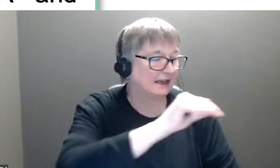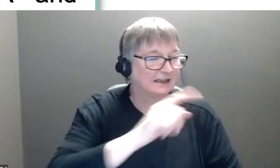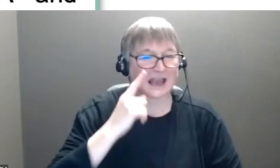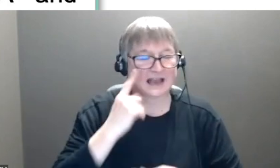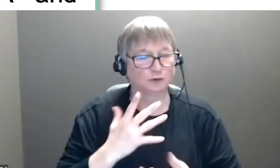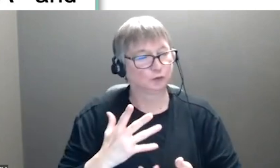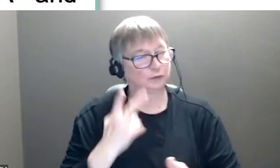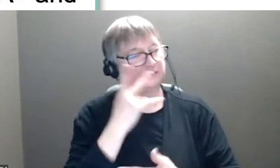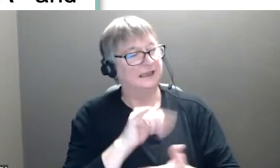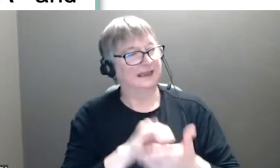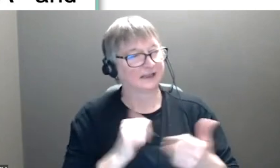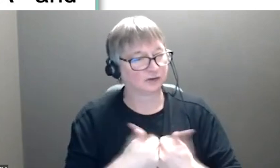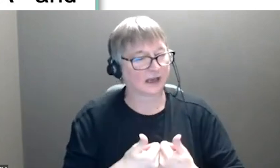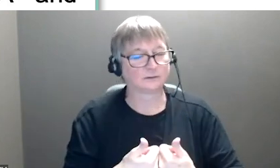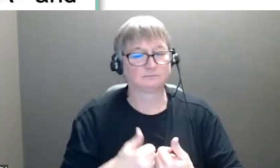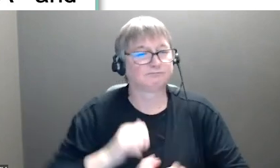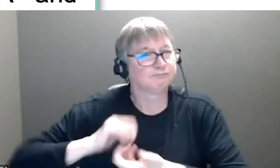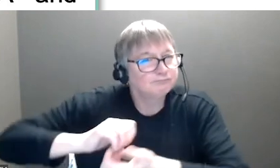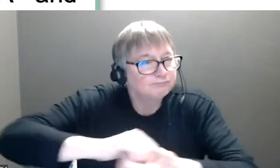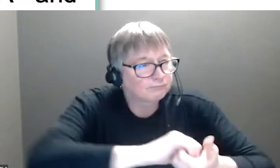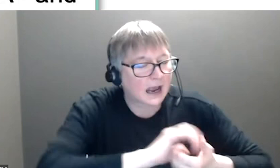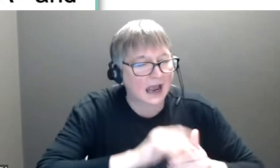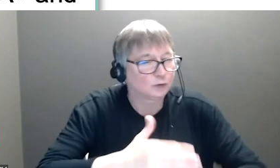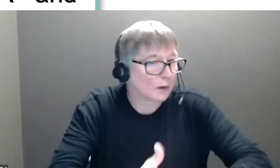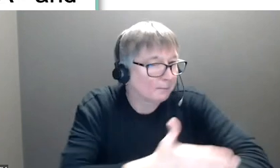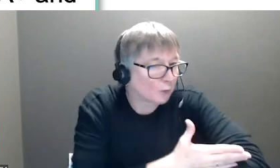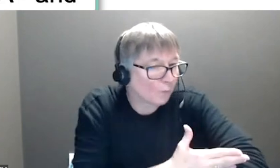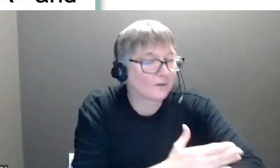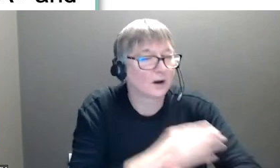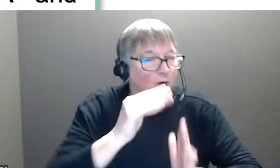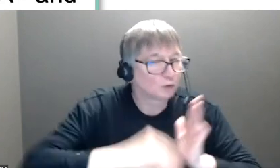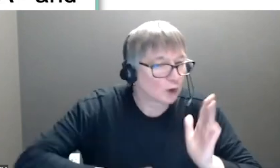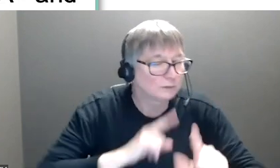to the participant forms, and ultimately to better supporting outcomes for participants in the